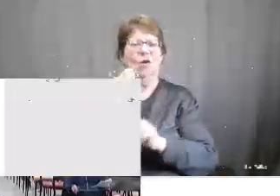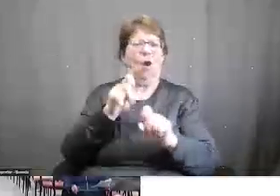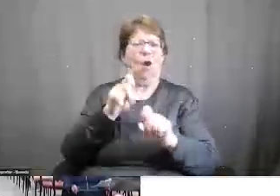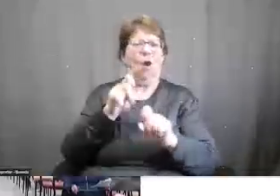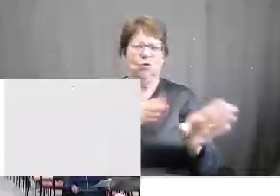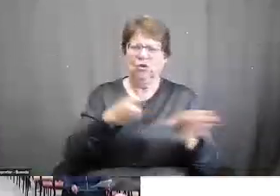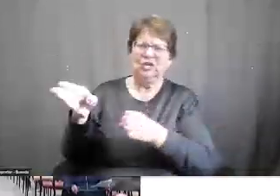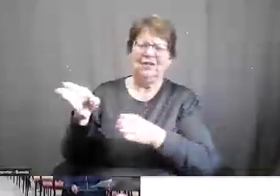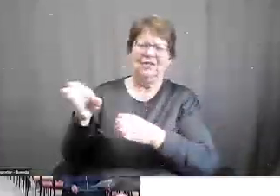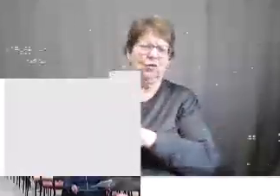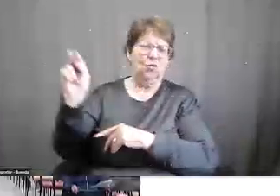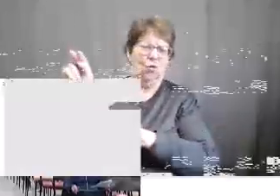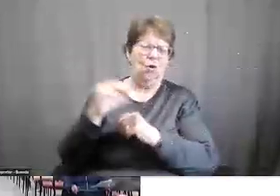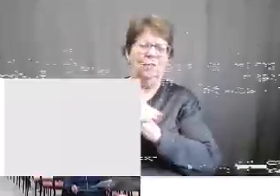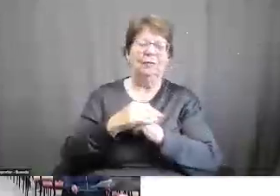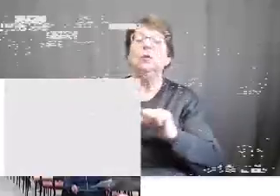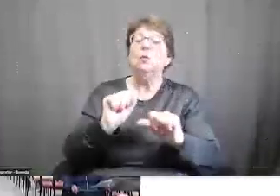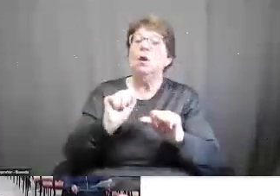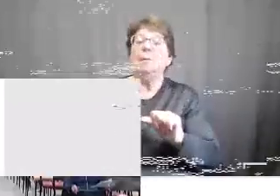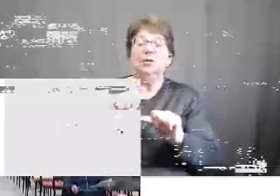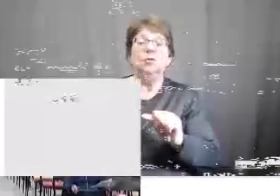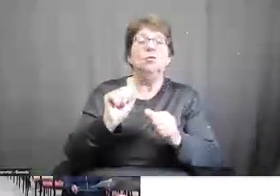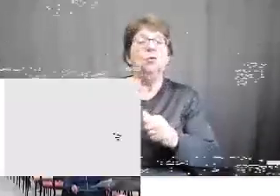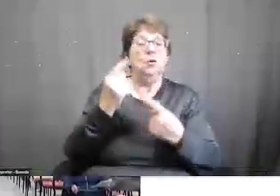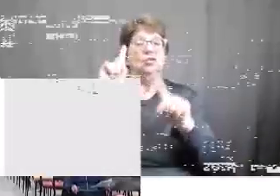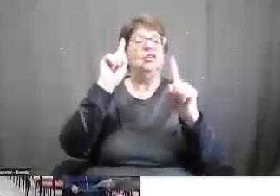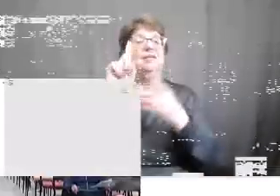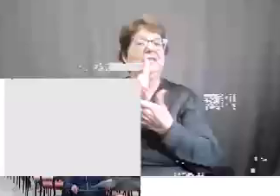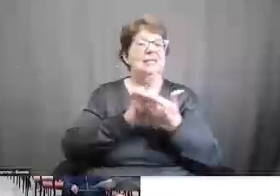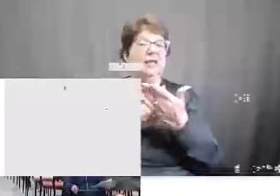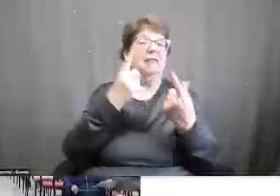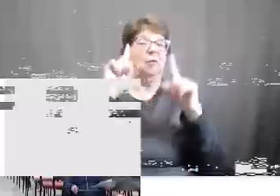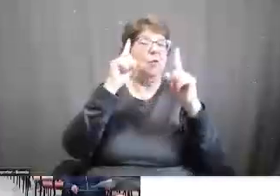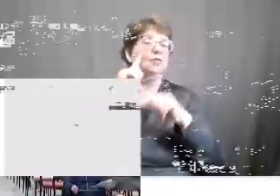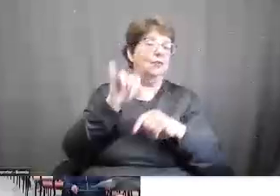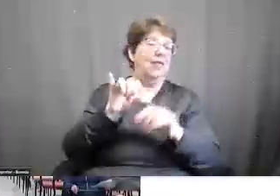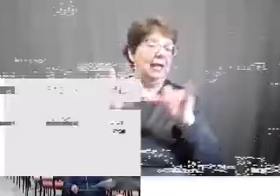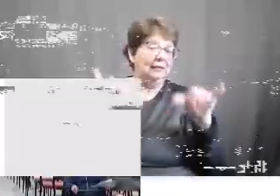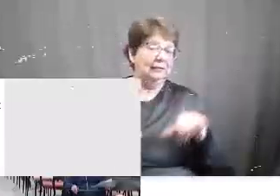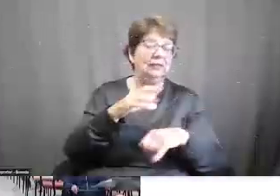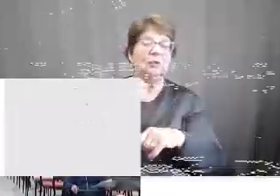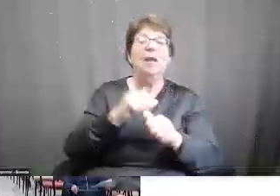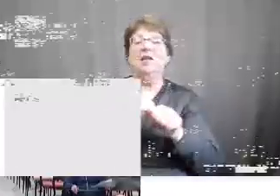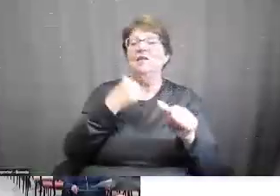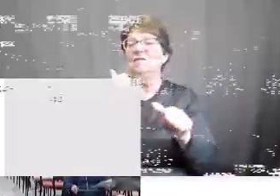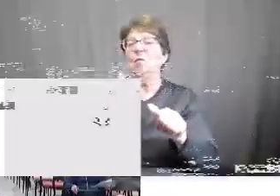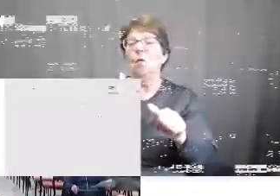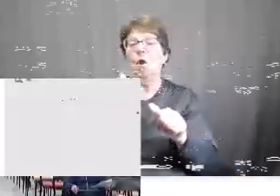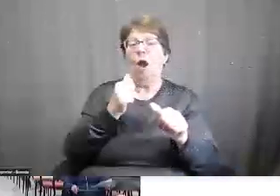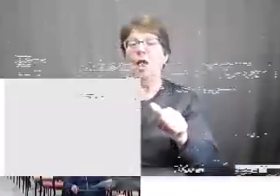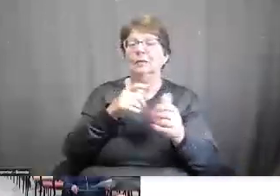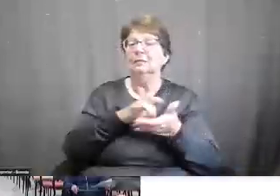Boardroom: We were able to achieve a design that works for the system, and also avoids displacing the West Seattle Health Club and pool.